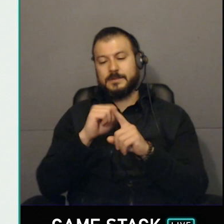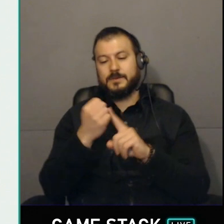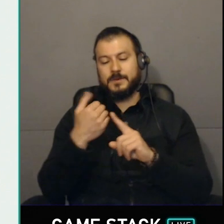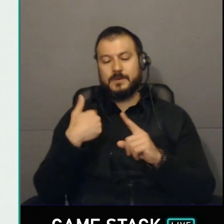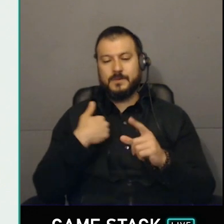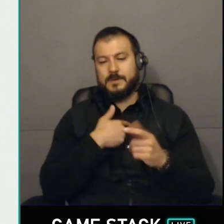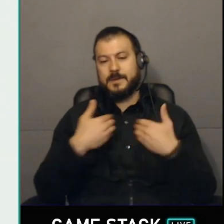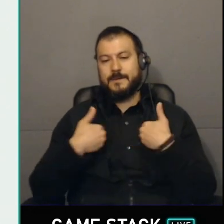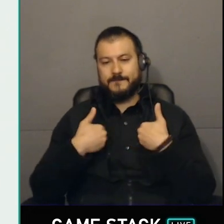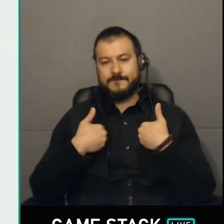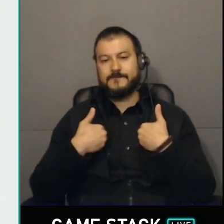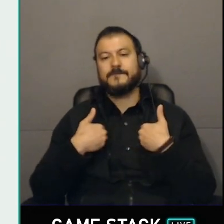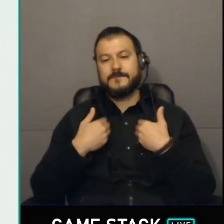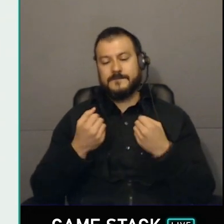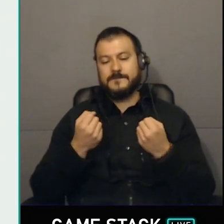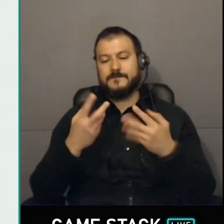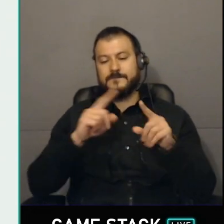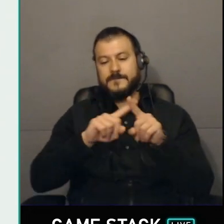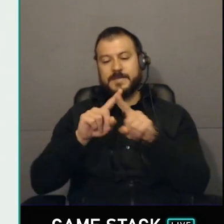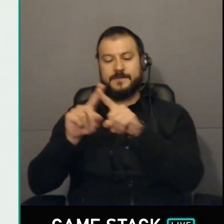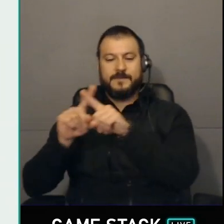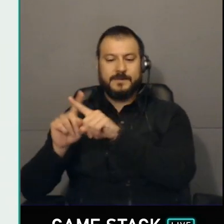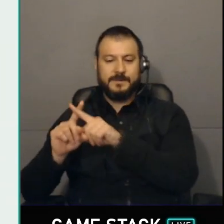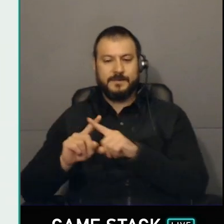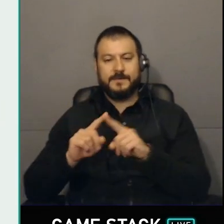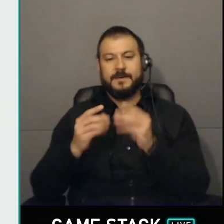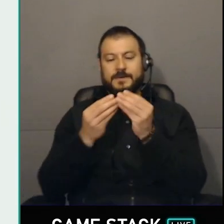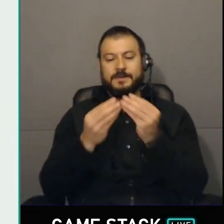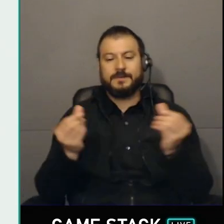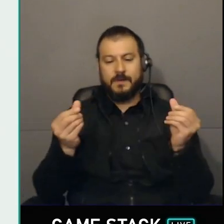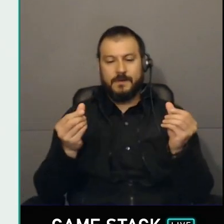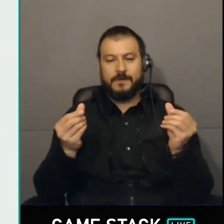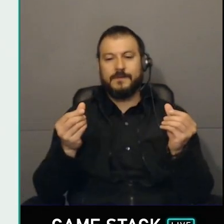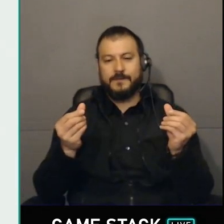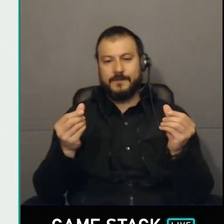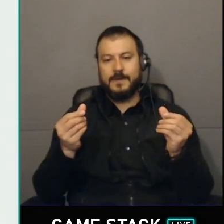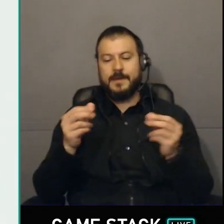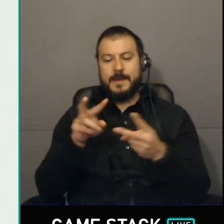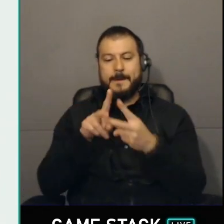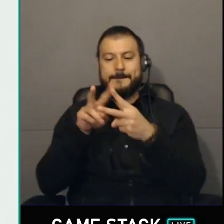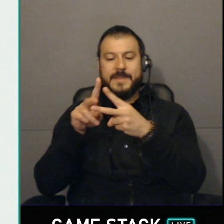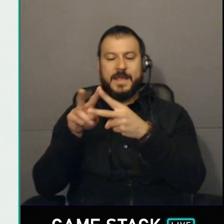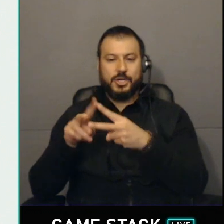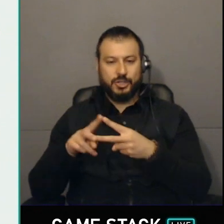we've got a number of solve pairs. Now we're going to look at body one with body two.